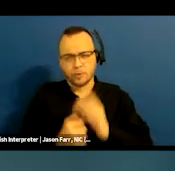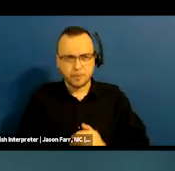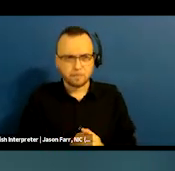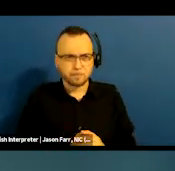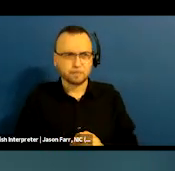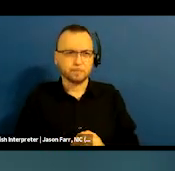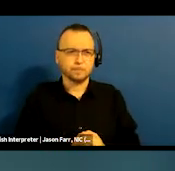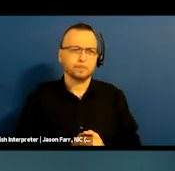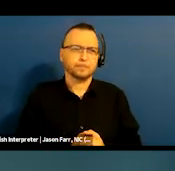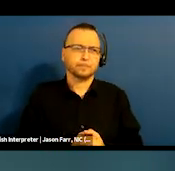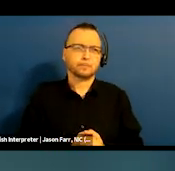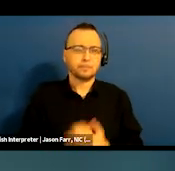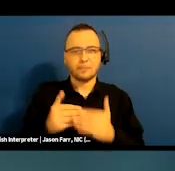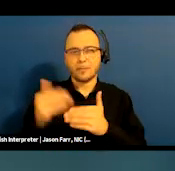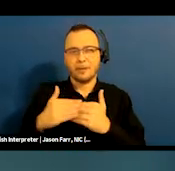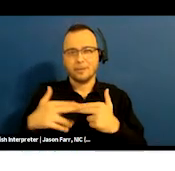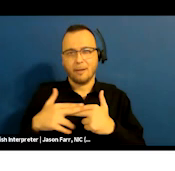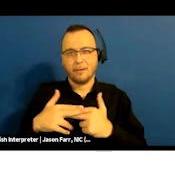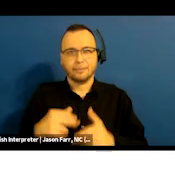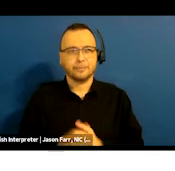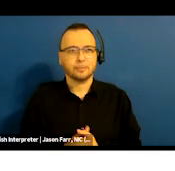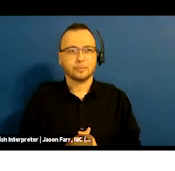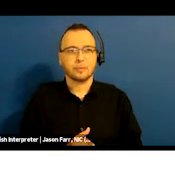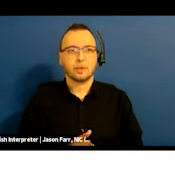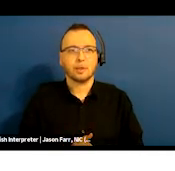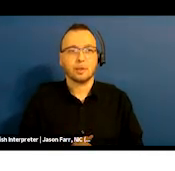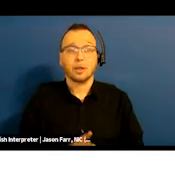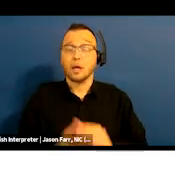that were so nicely put about by Mari and Laura.